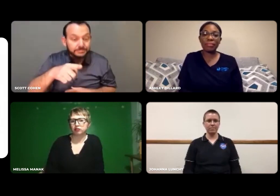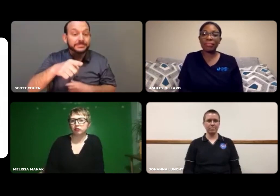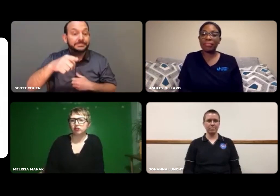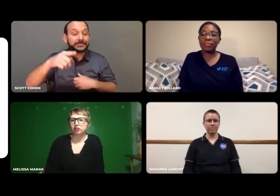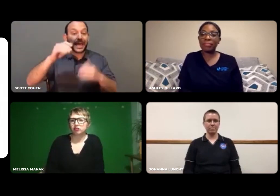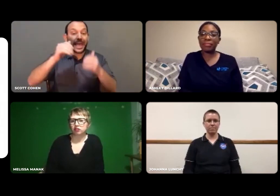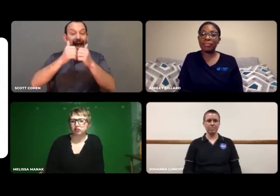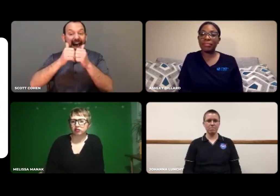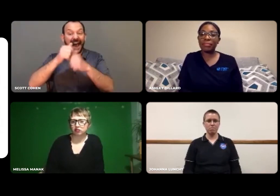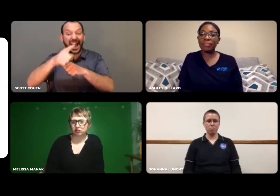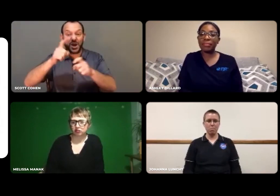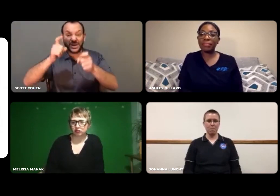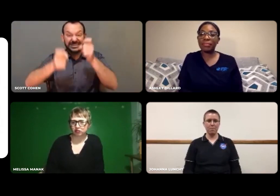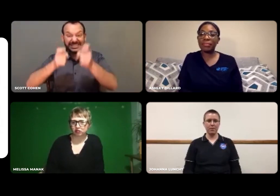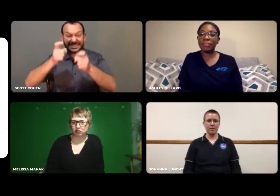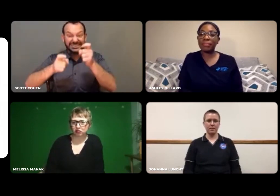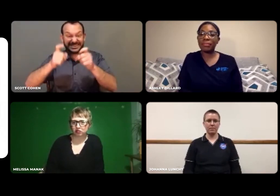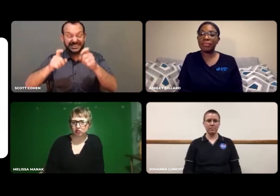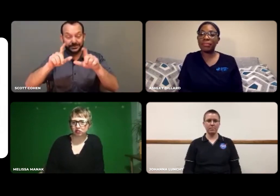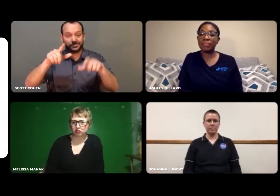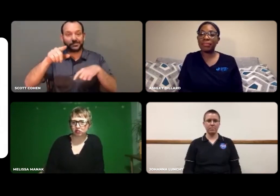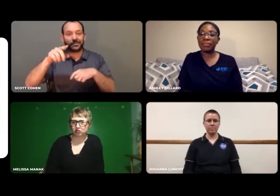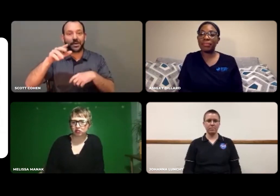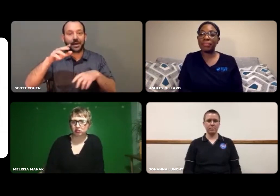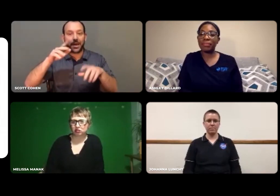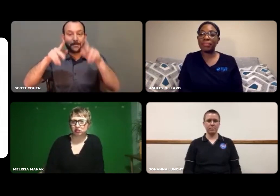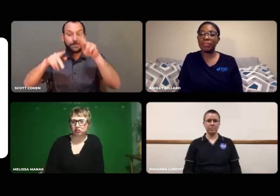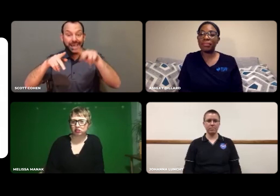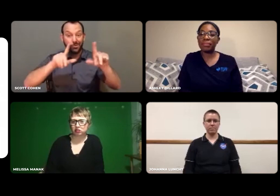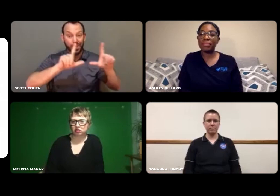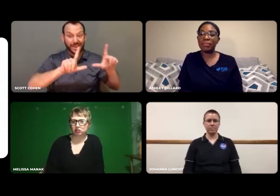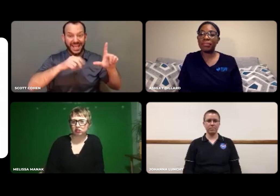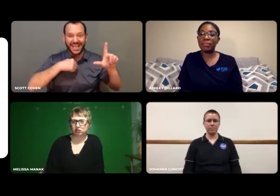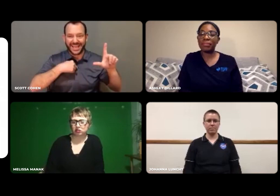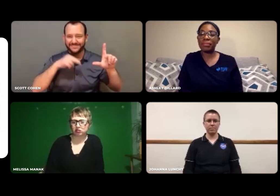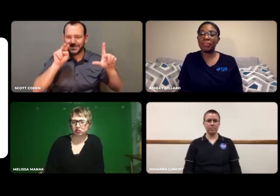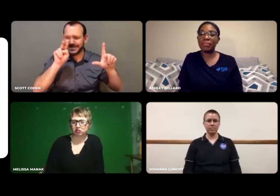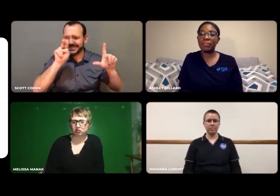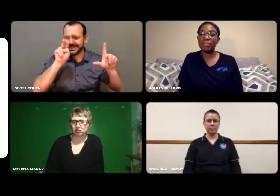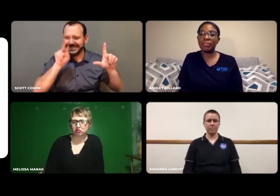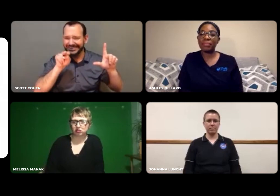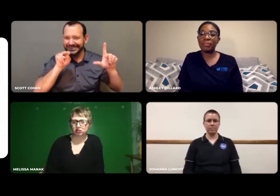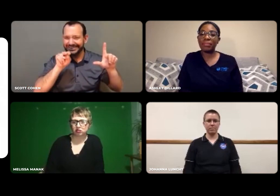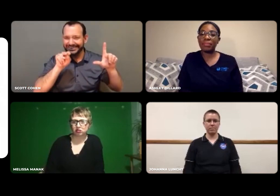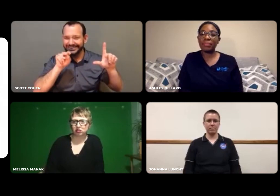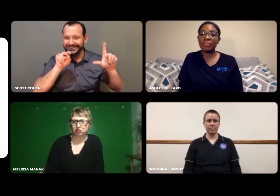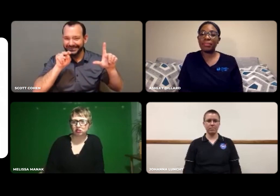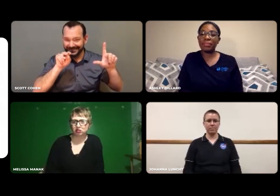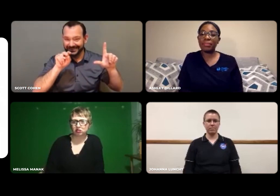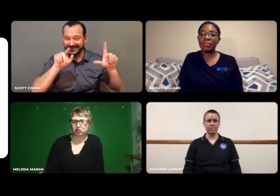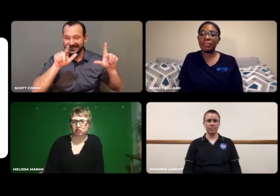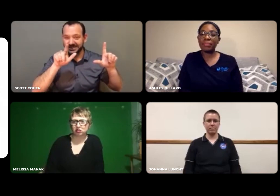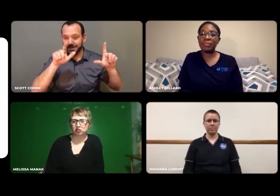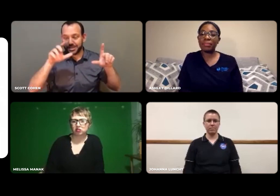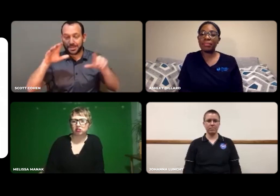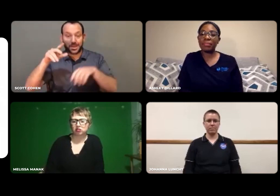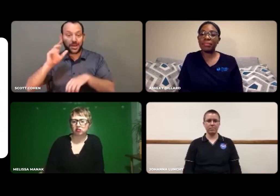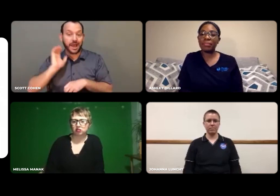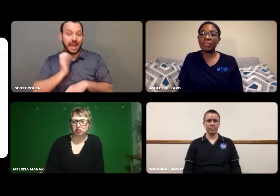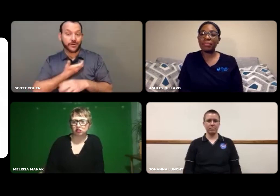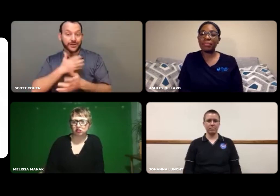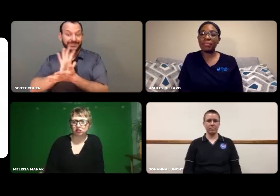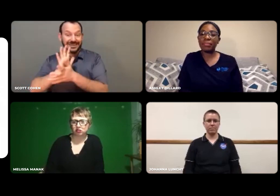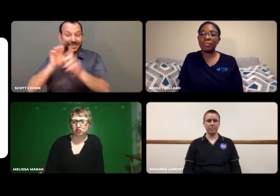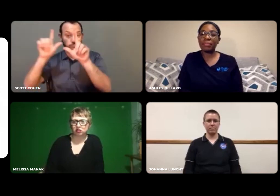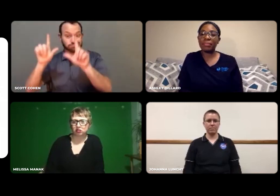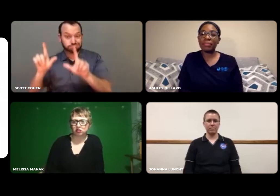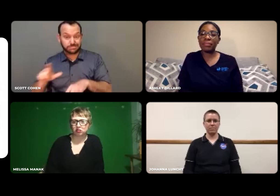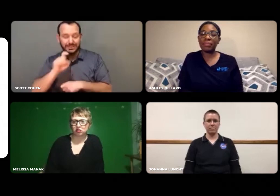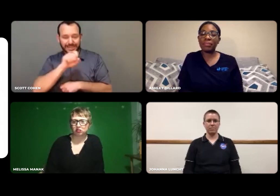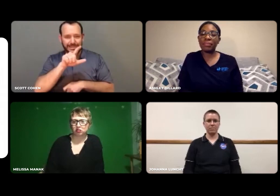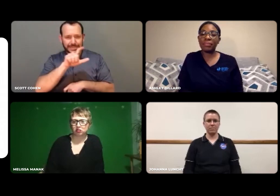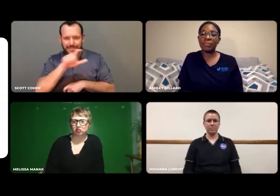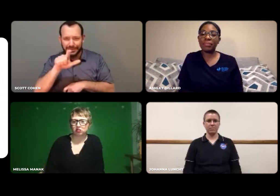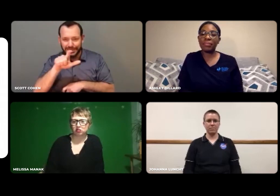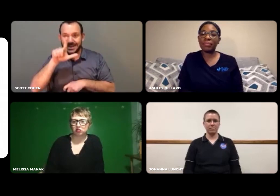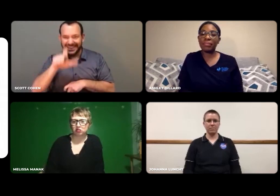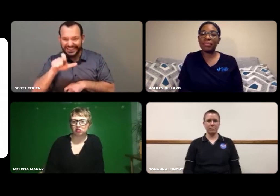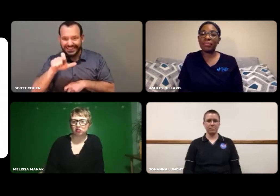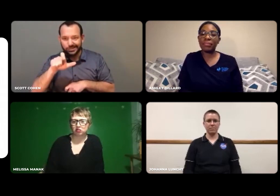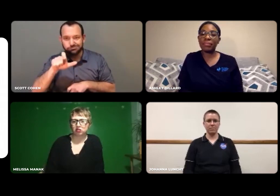Now, to edit the screen, when you look at the PowerPoint, and the video screen is right